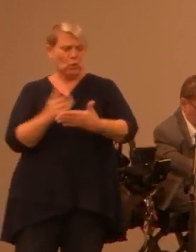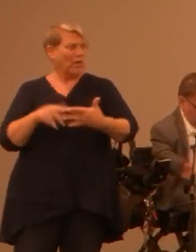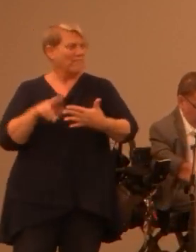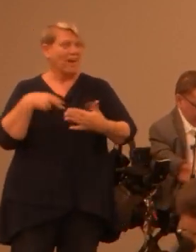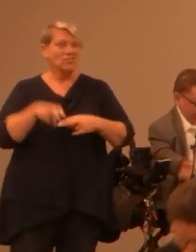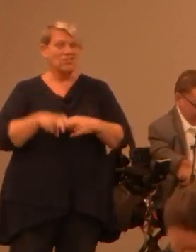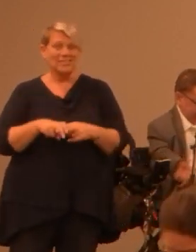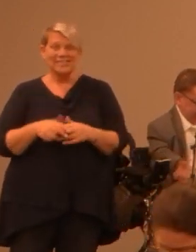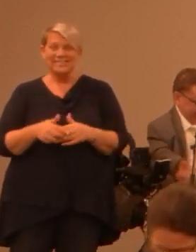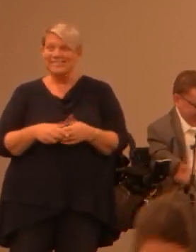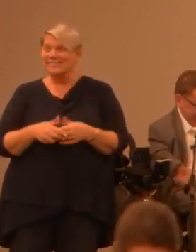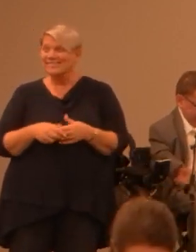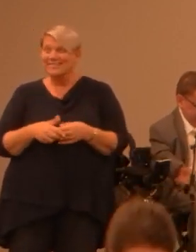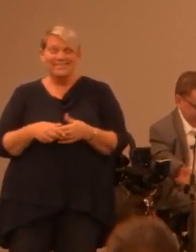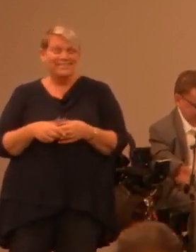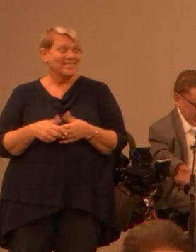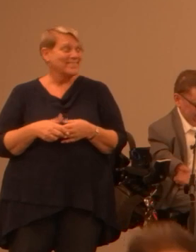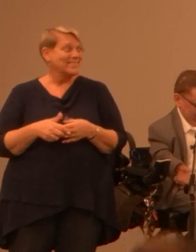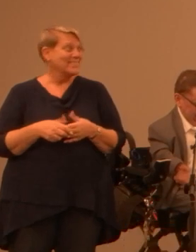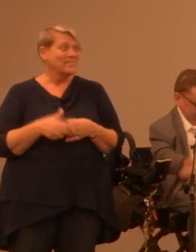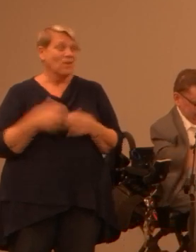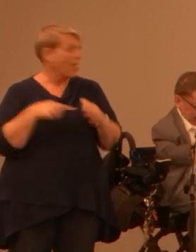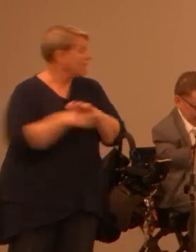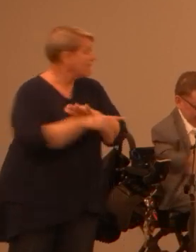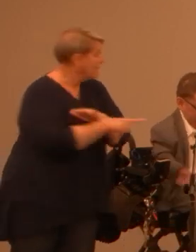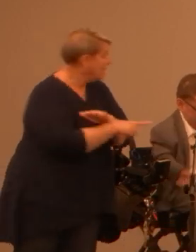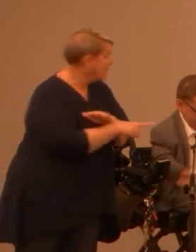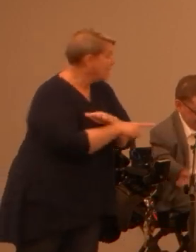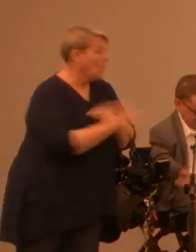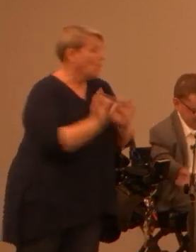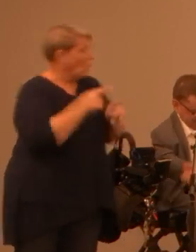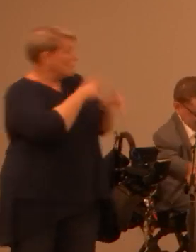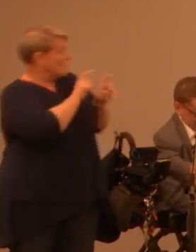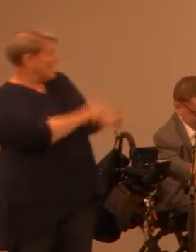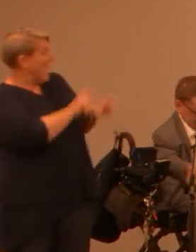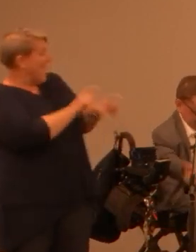Justin: You can, you can stay. Jordan: Okay okay.